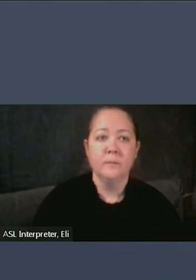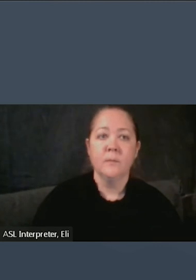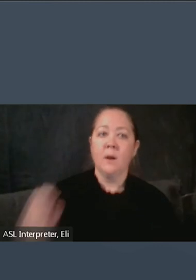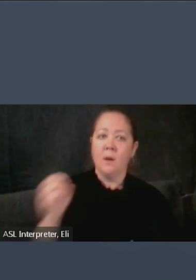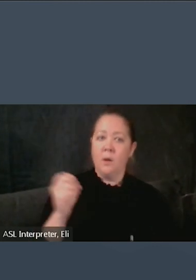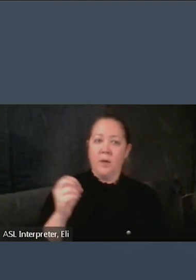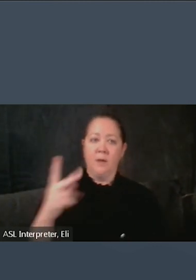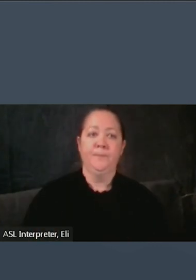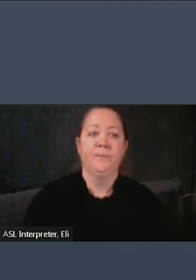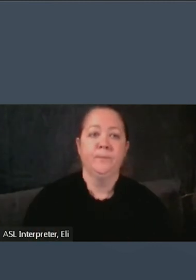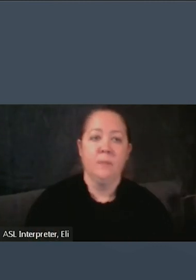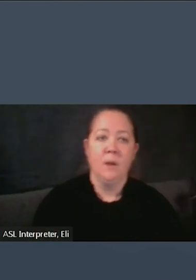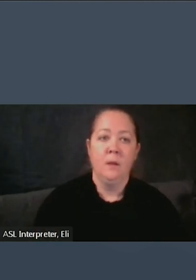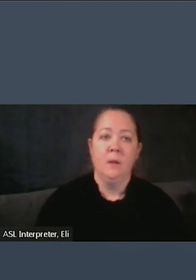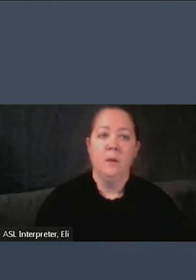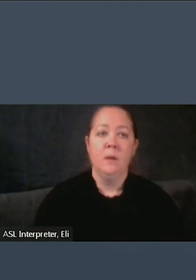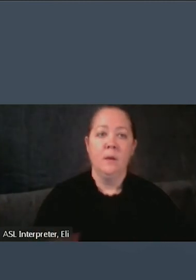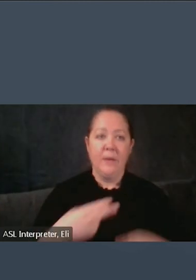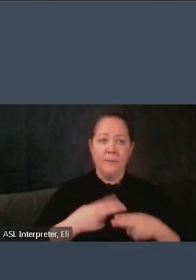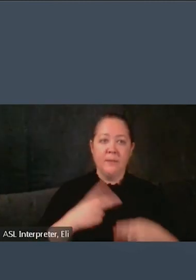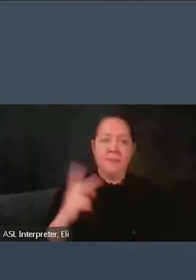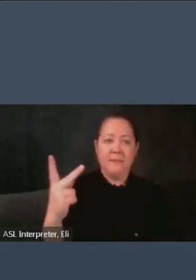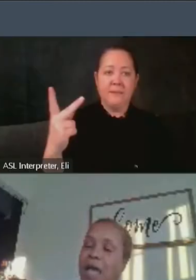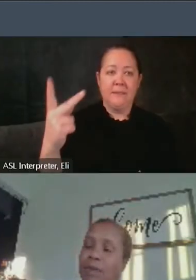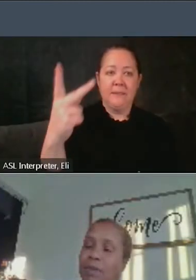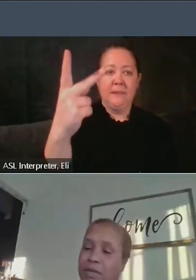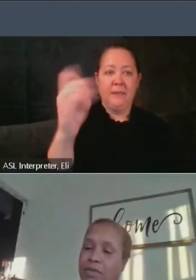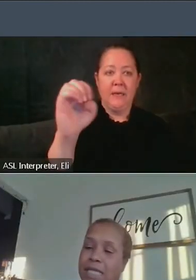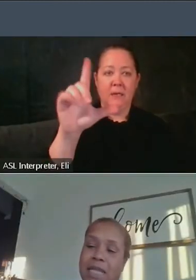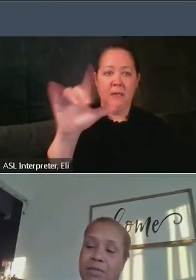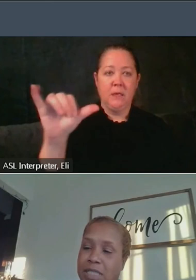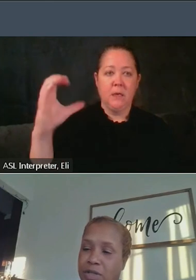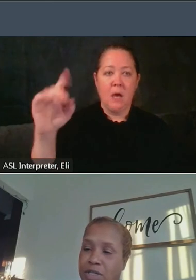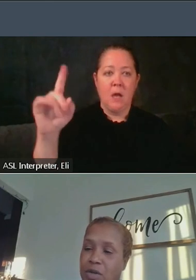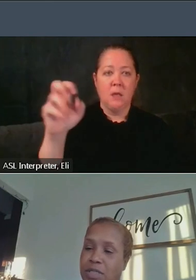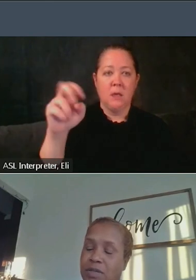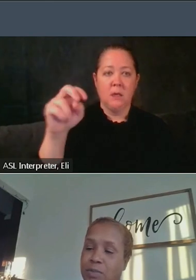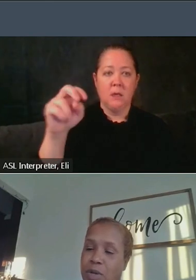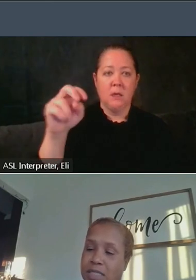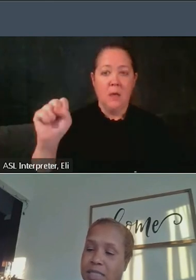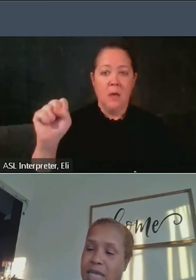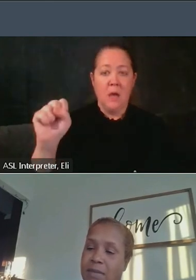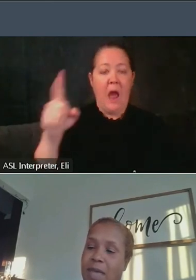I live on Flemington court in Brighton place and I'll be brief. I did not receive written notice of this project.